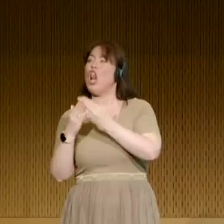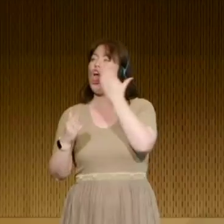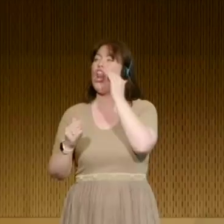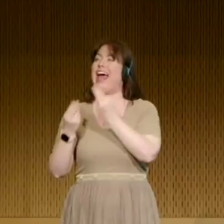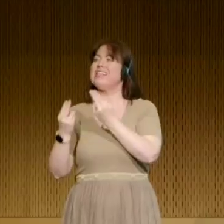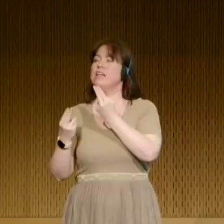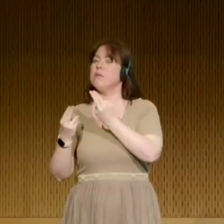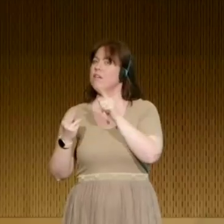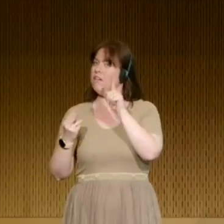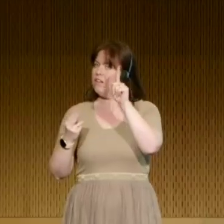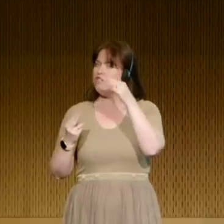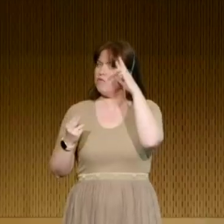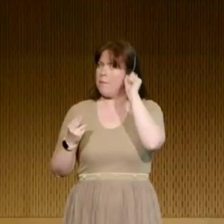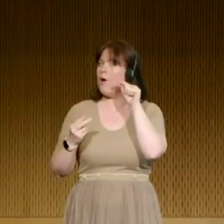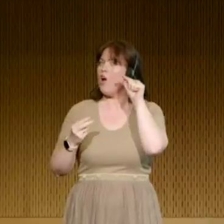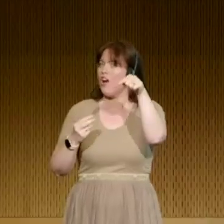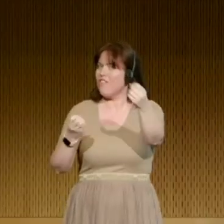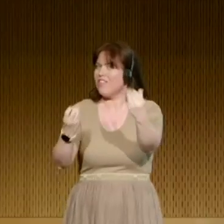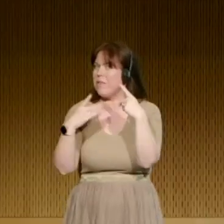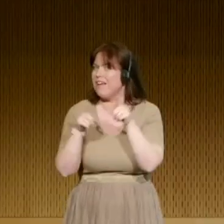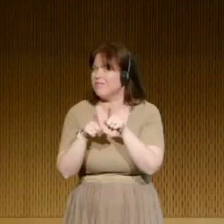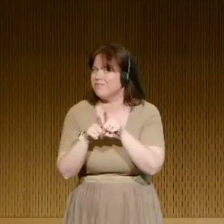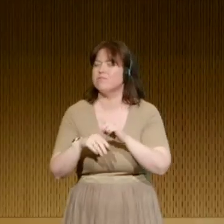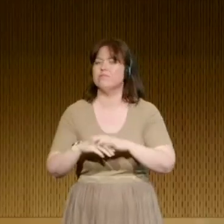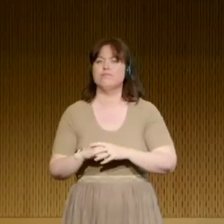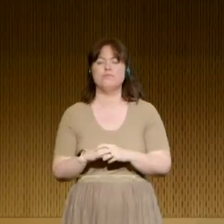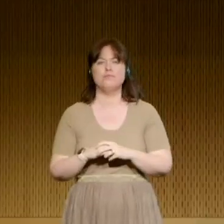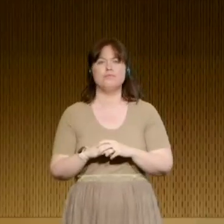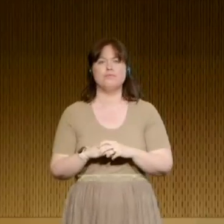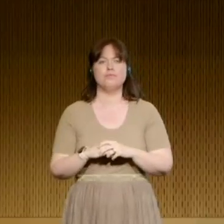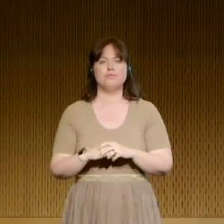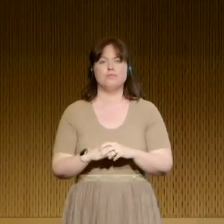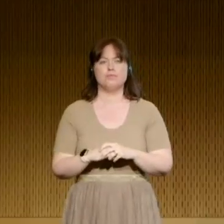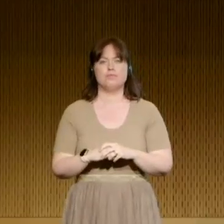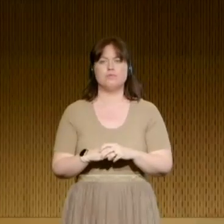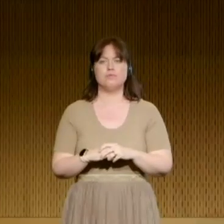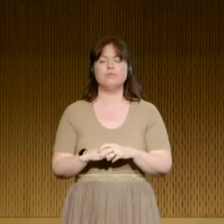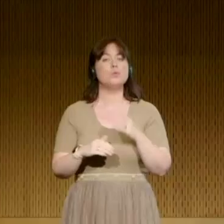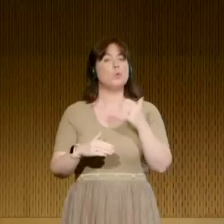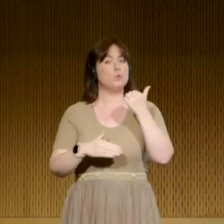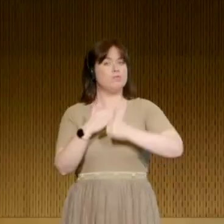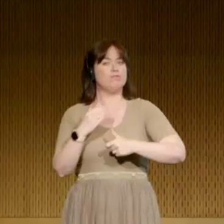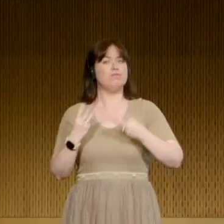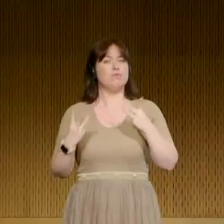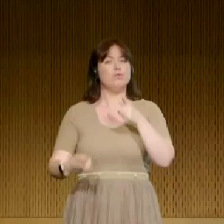or feed forward. So I just want to talk to you this morning very briefly about an exemplar that